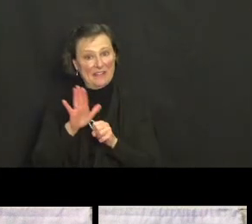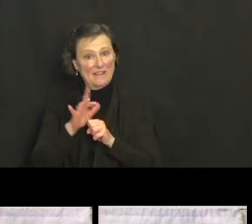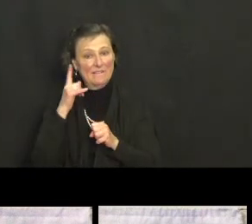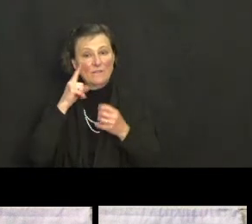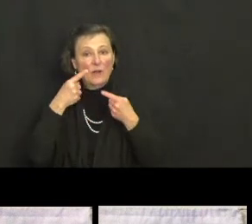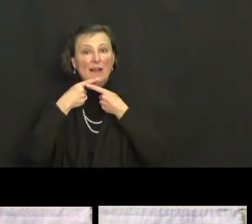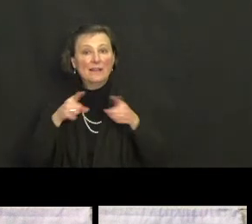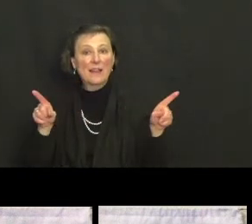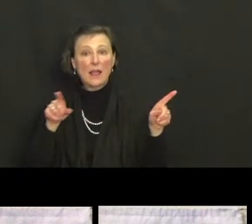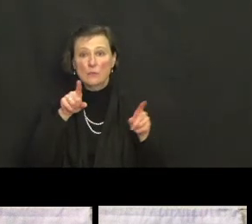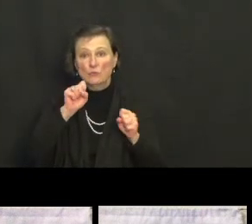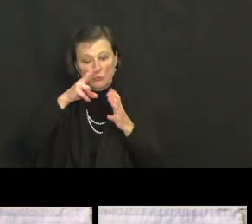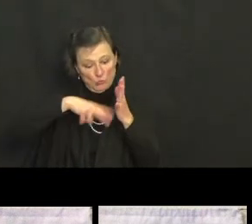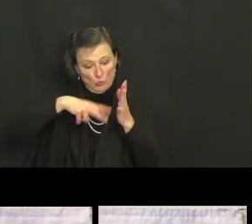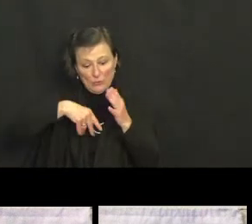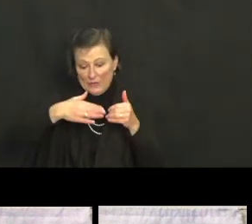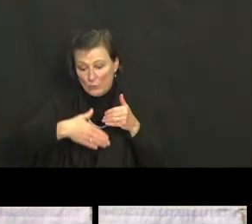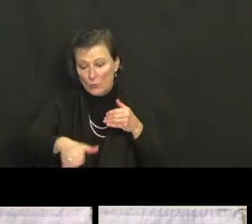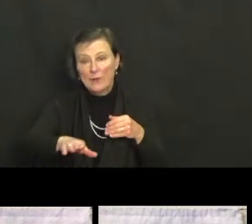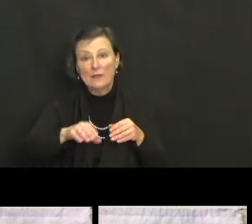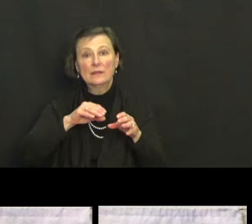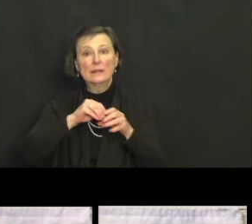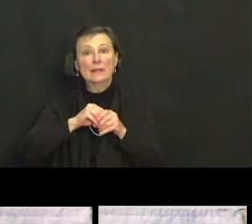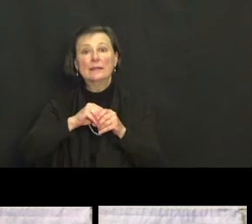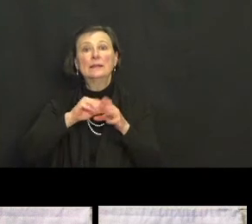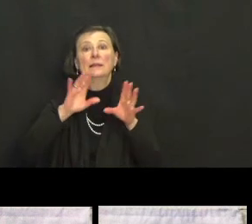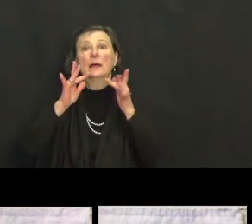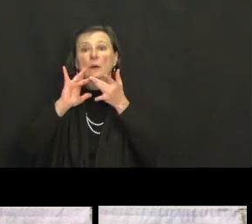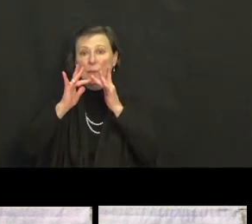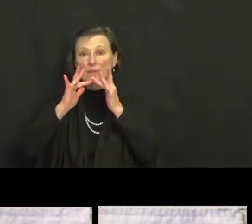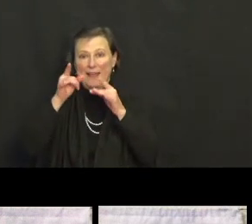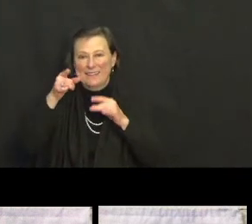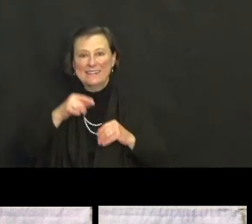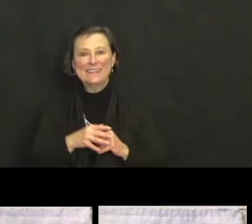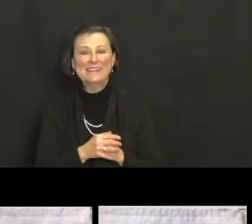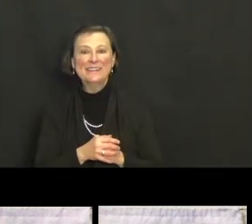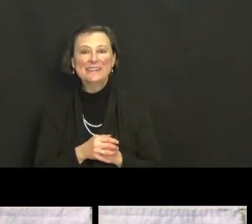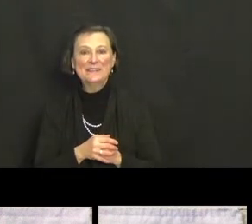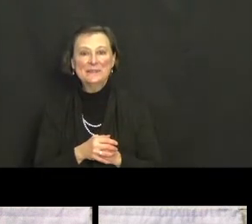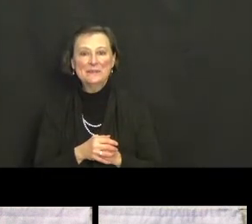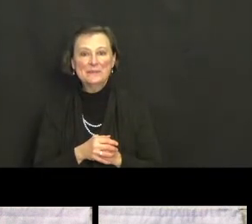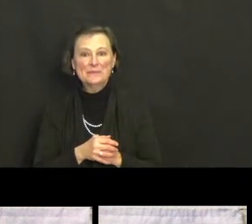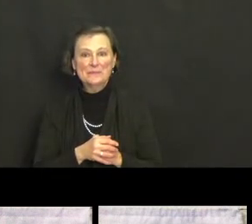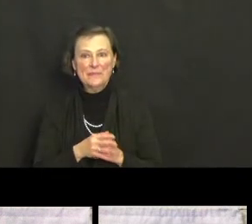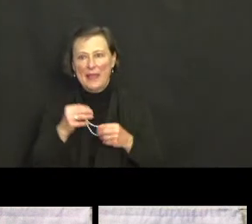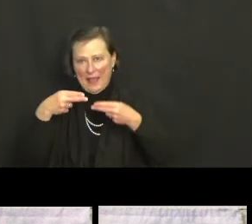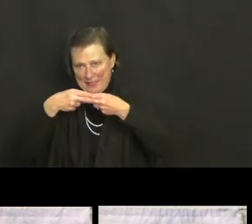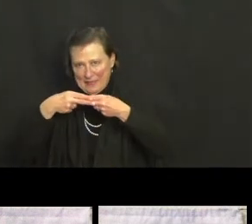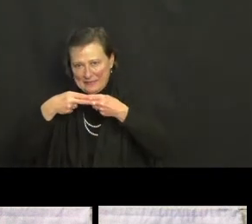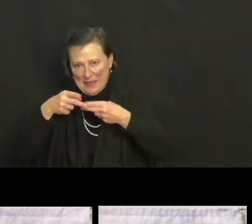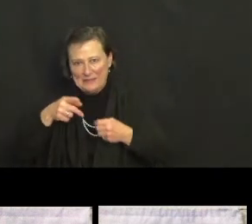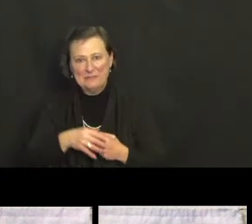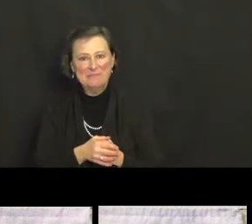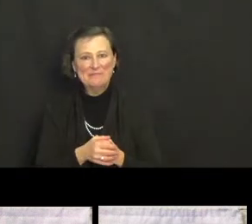You can read the rest in in our order of cert, on our website, and on the slides that were projected.